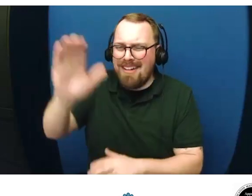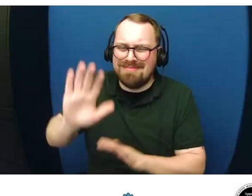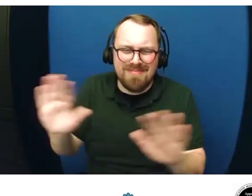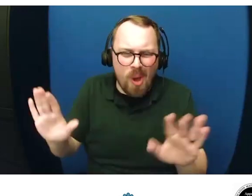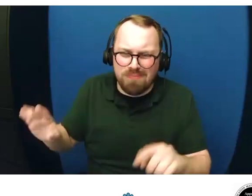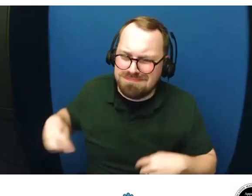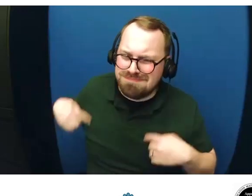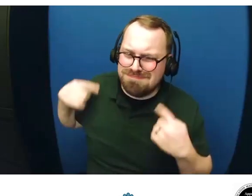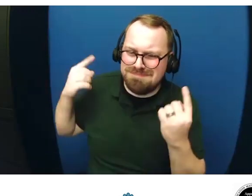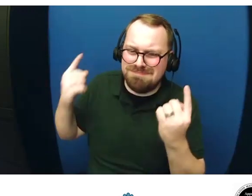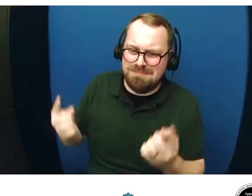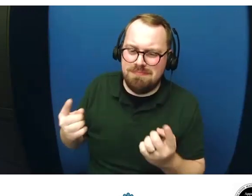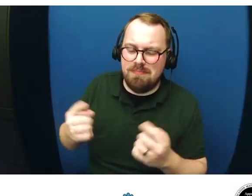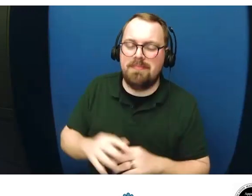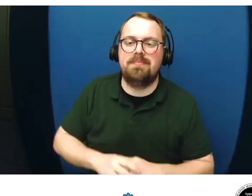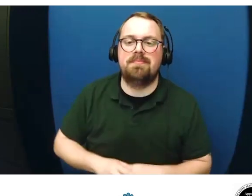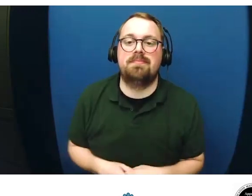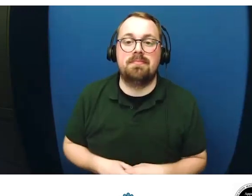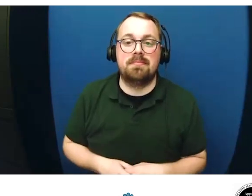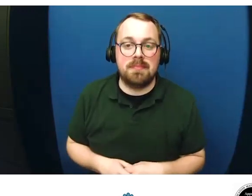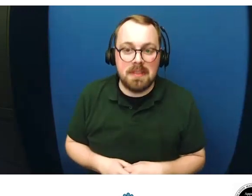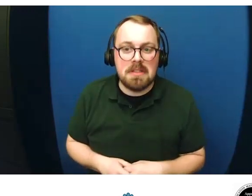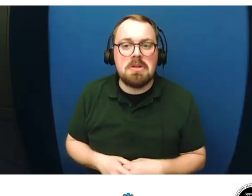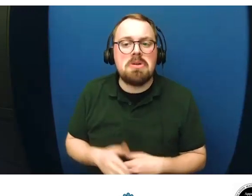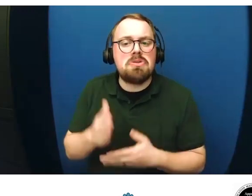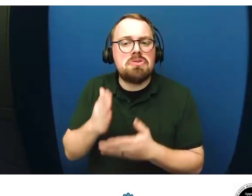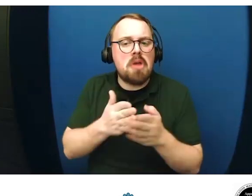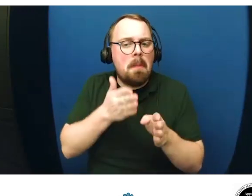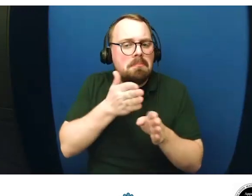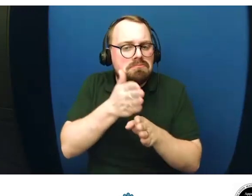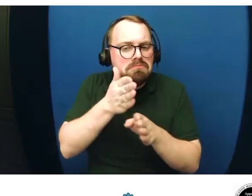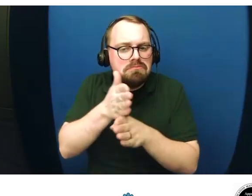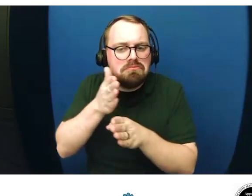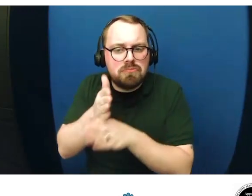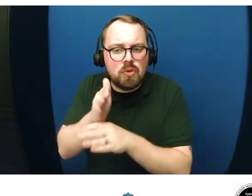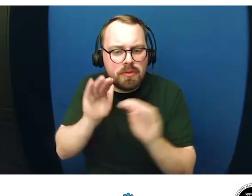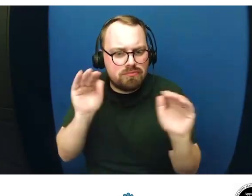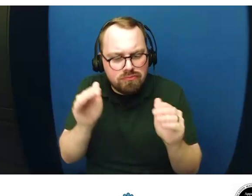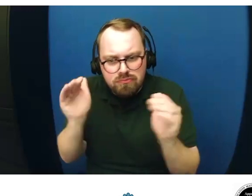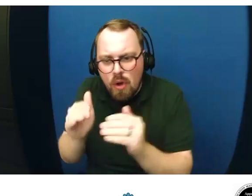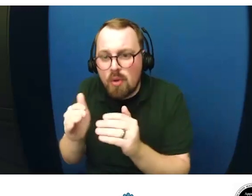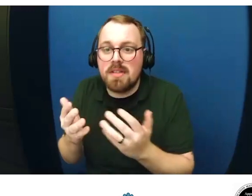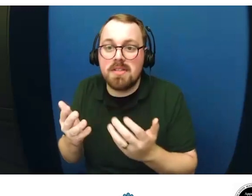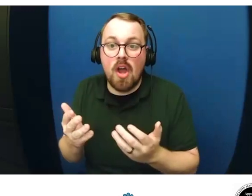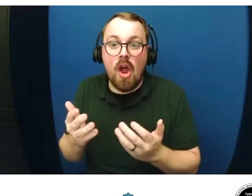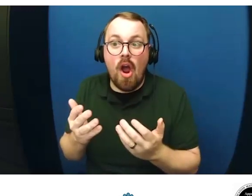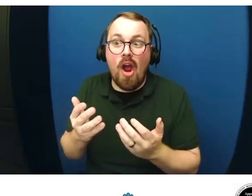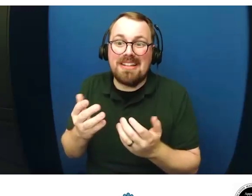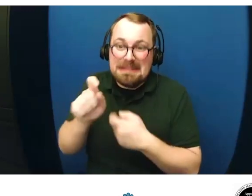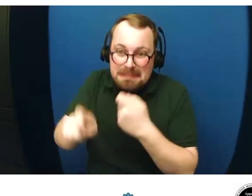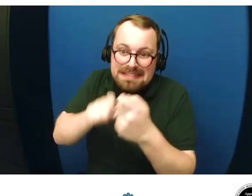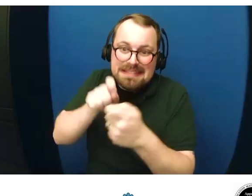the areas we're thinking about here, though, are specific to students who are deafblind.